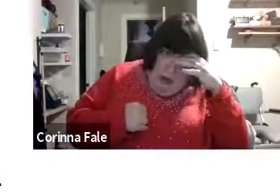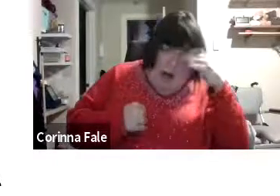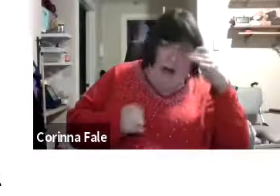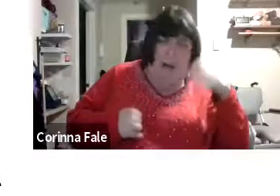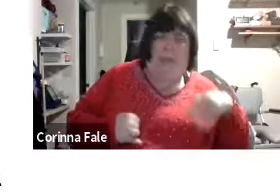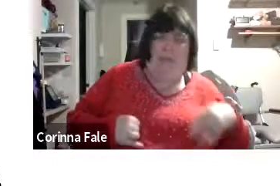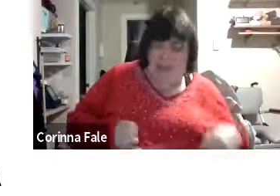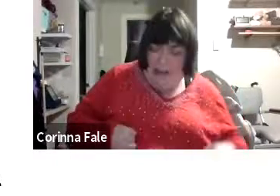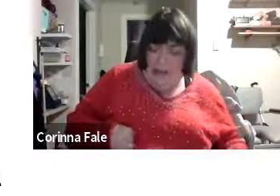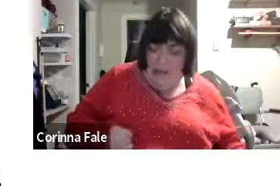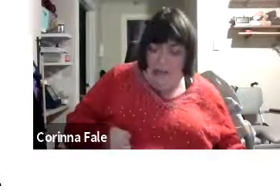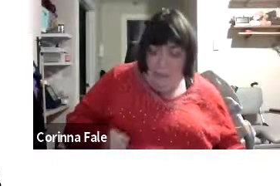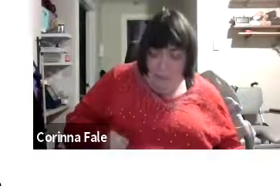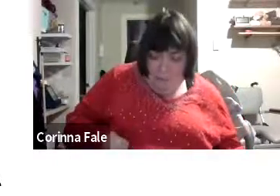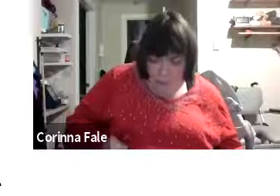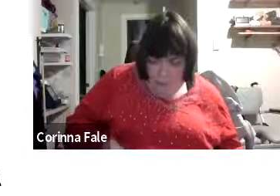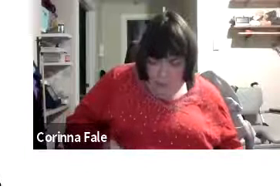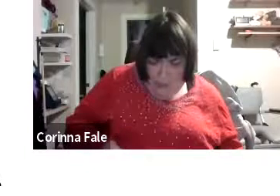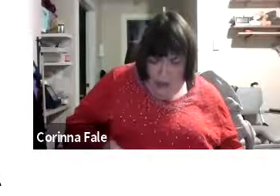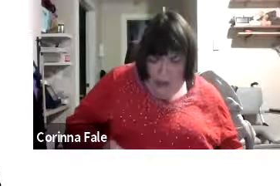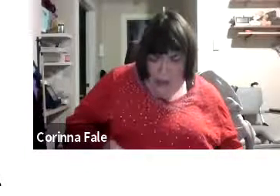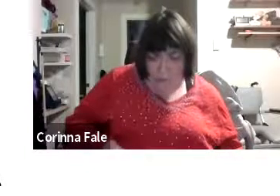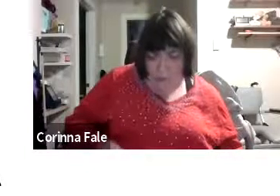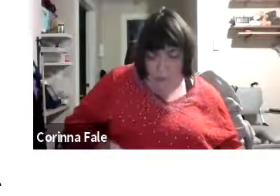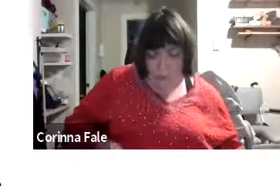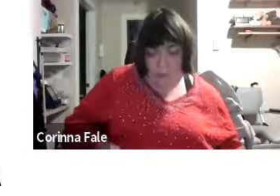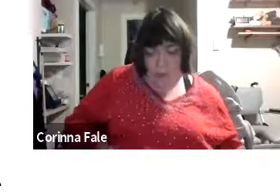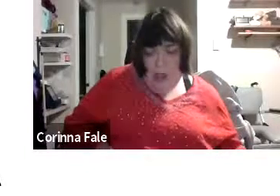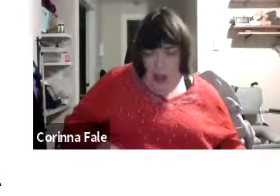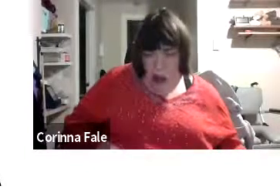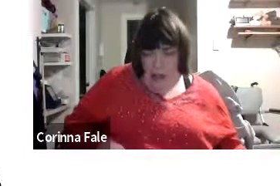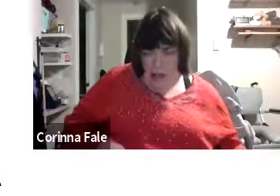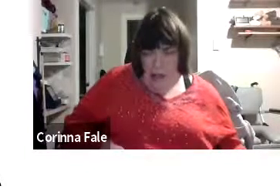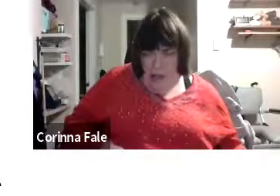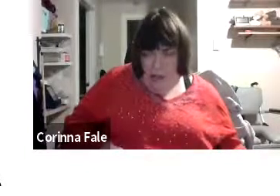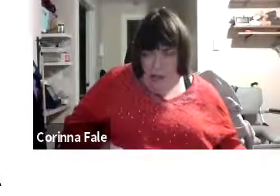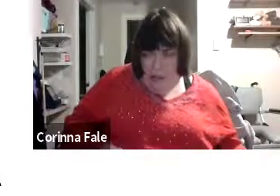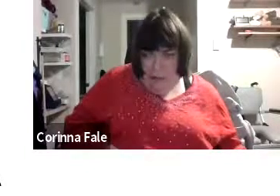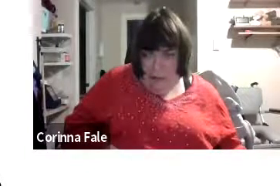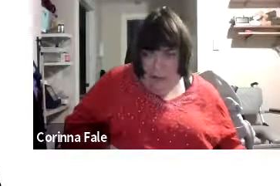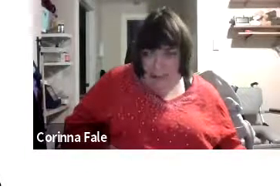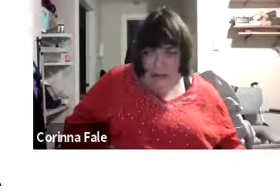Corinna Fale: career to listen. Corinna Fale: um. Corinna Fale: Other types of equipment.